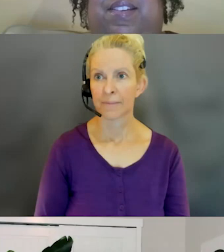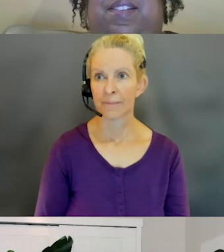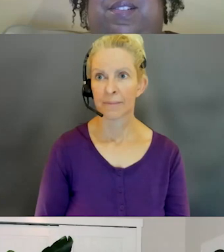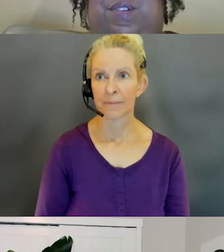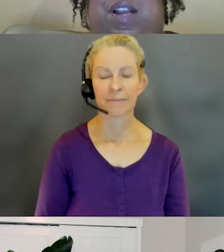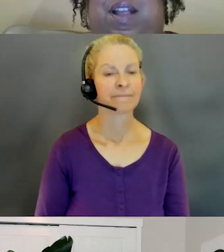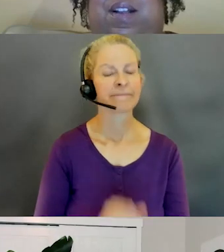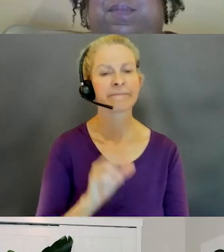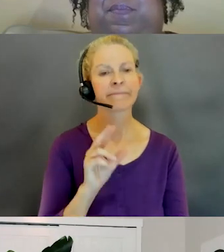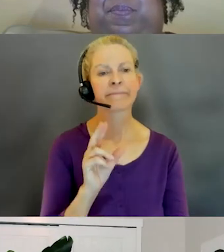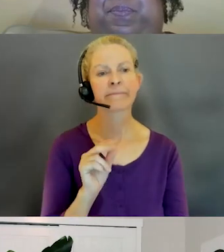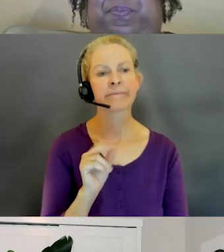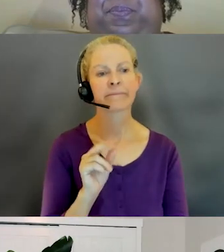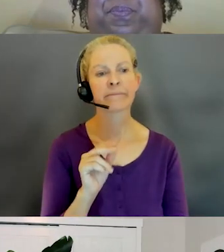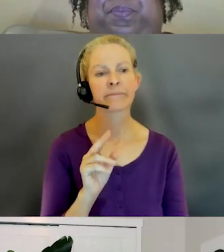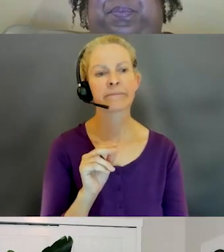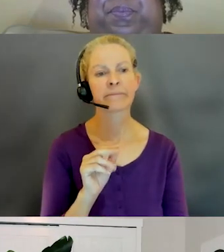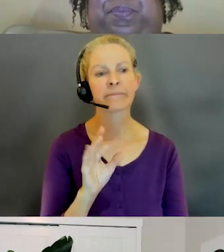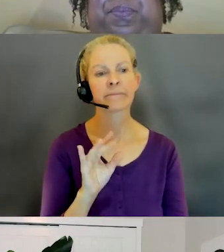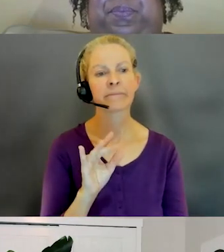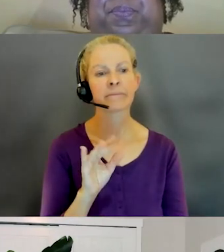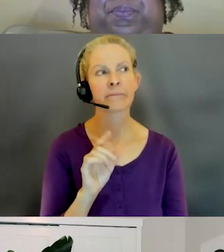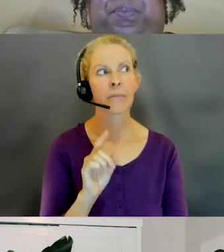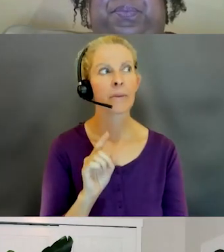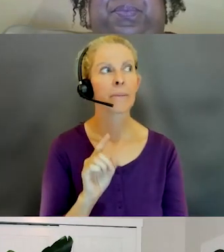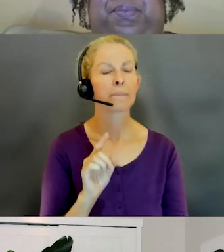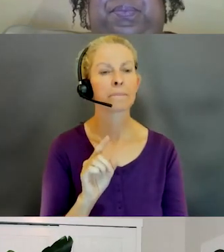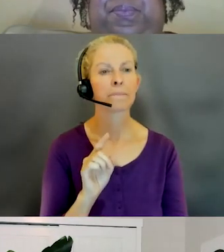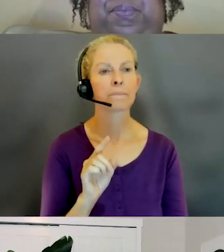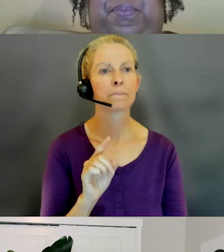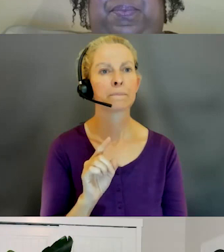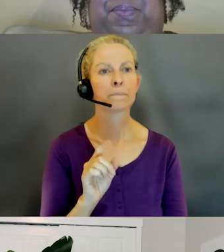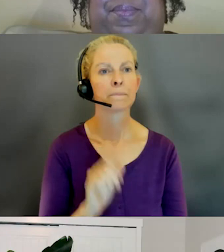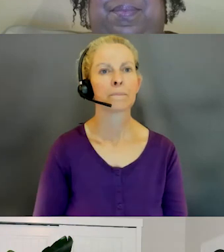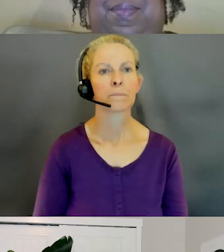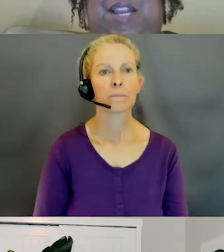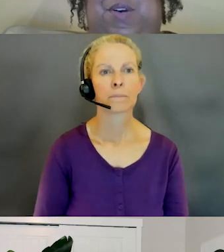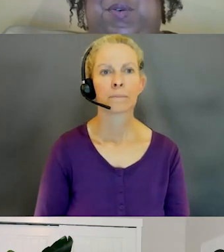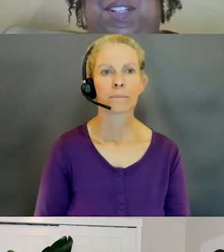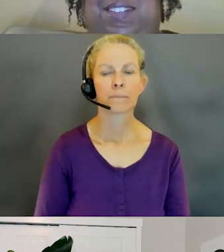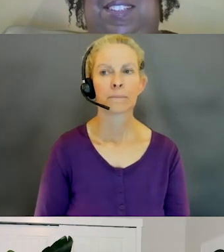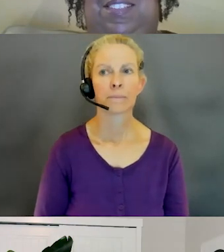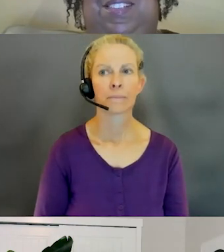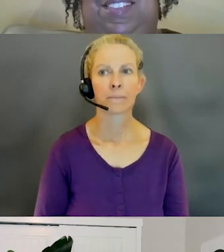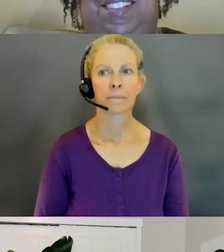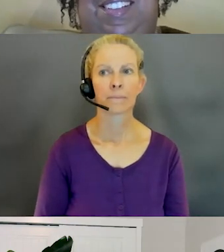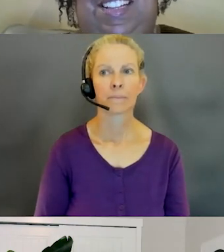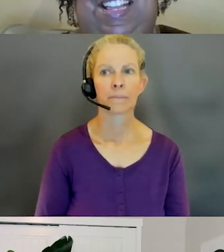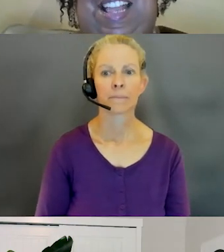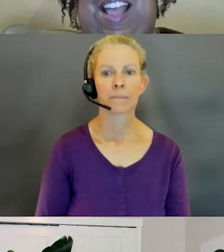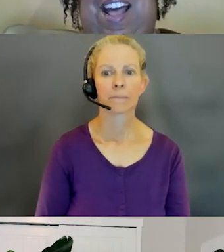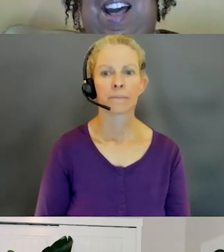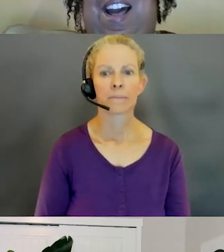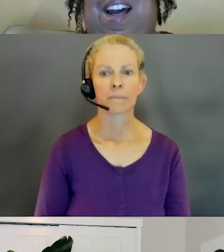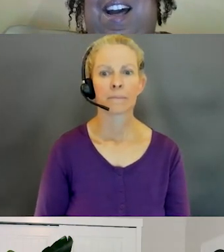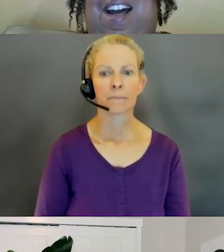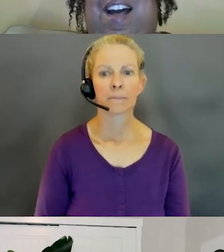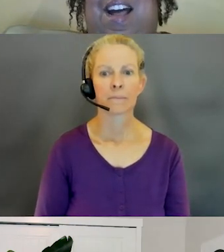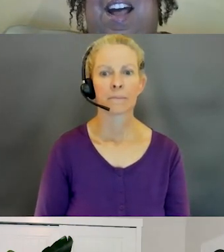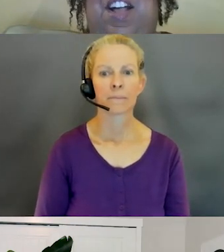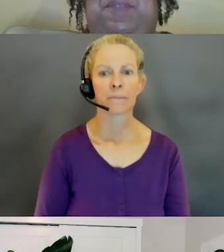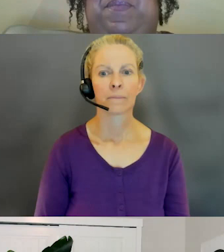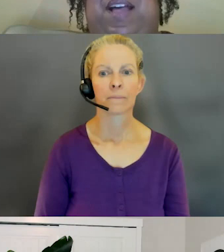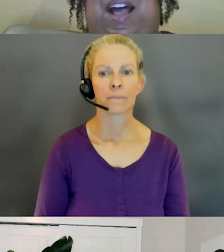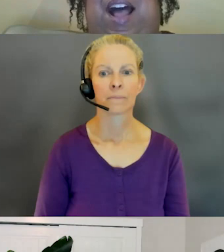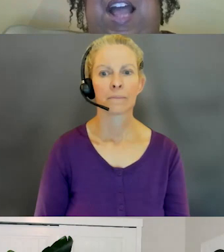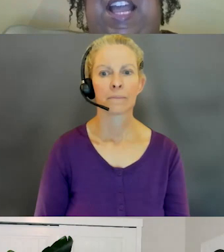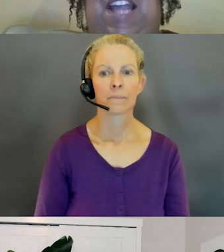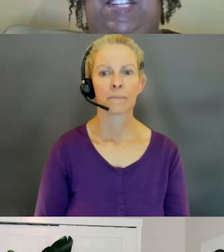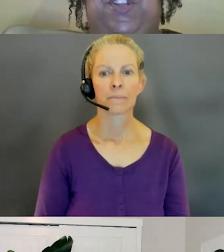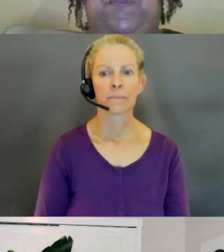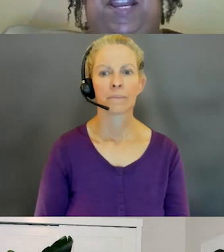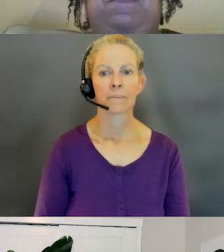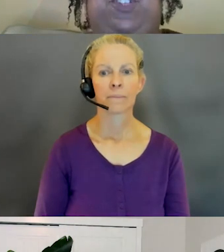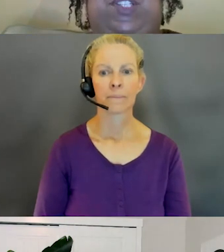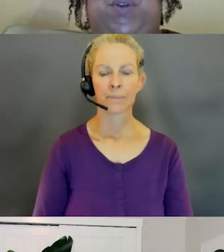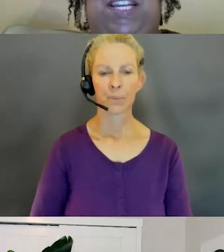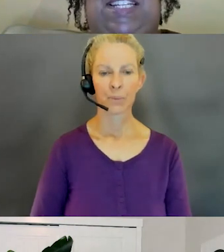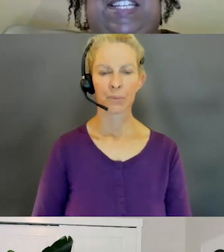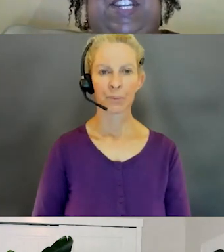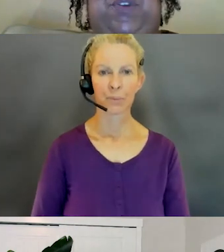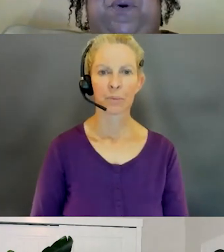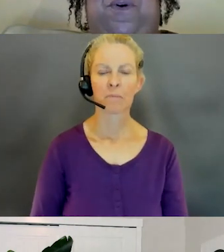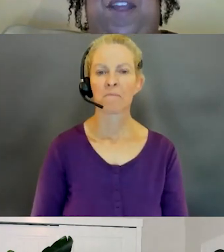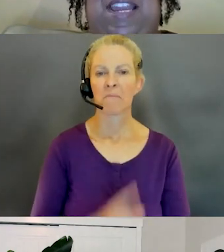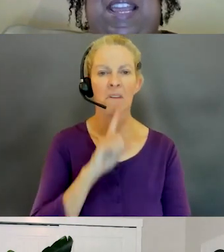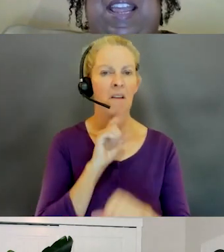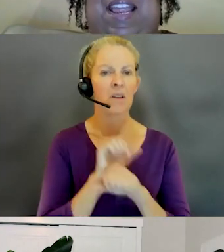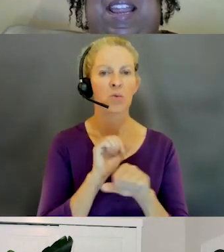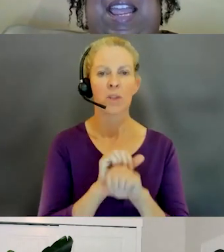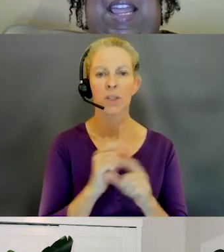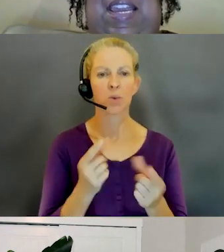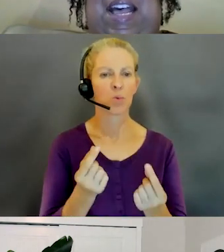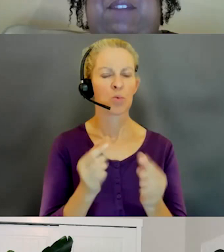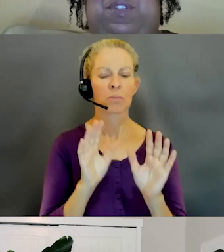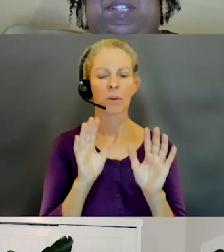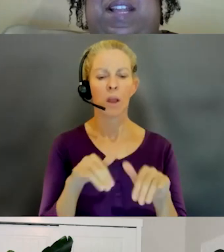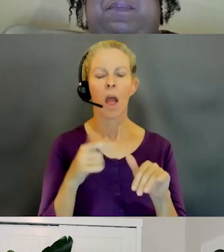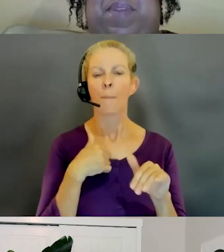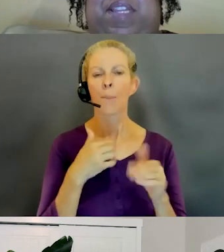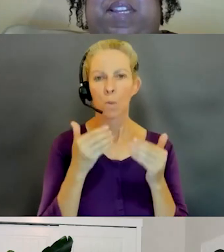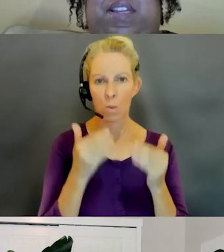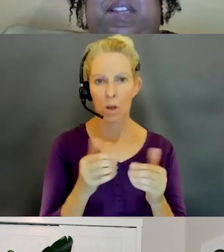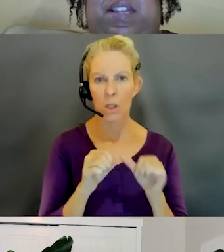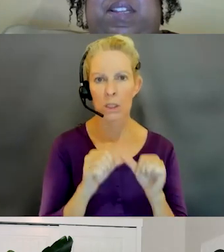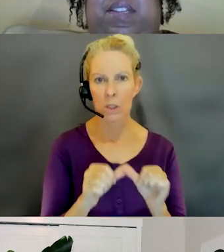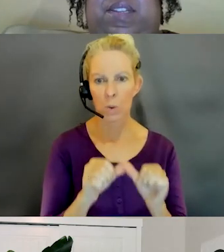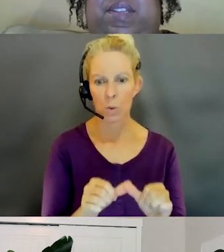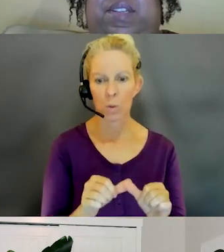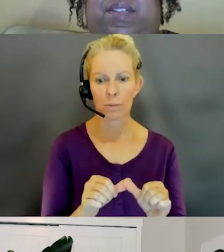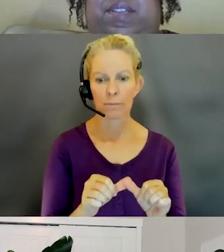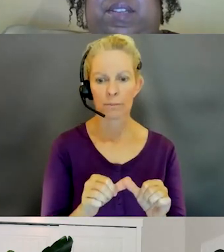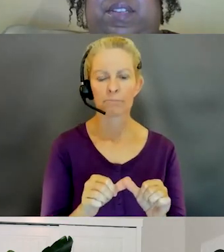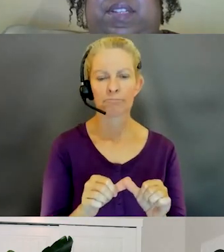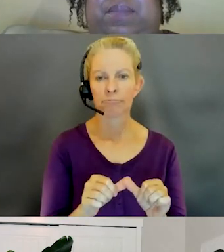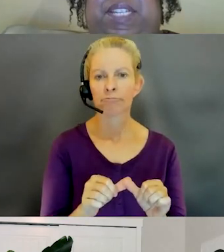Angela: No. No. Um, I tell you what. I am just going to continue on, and I will -- let me